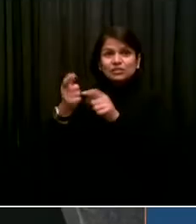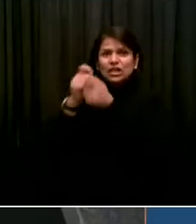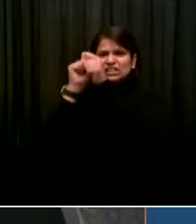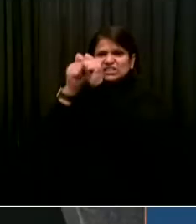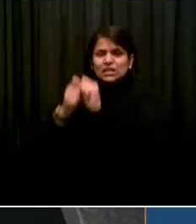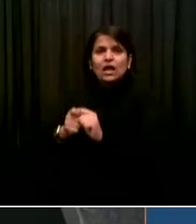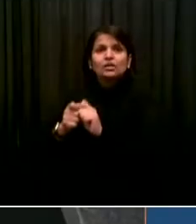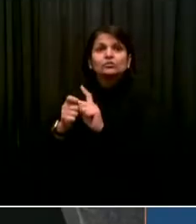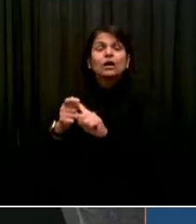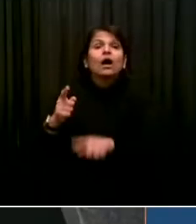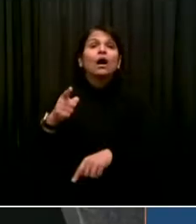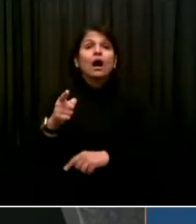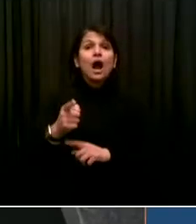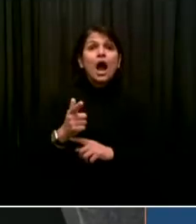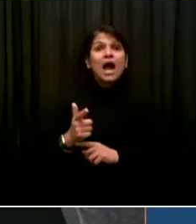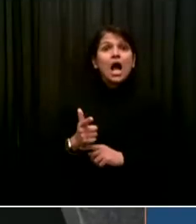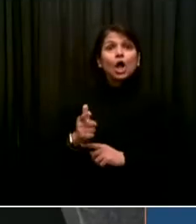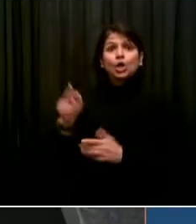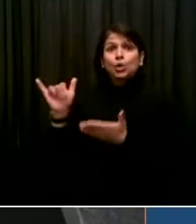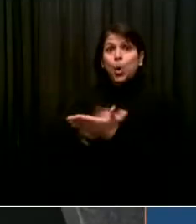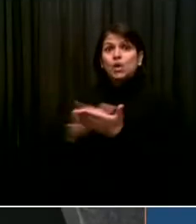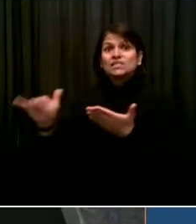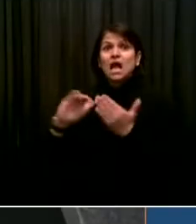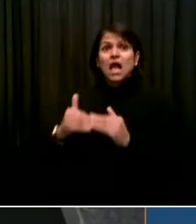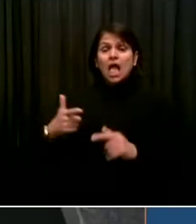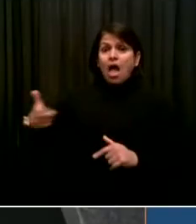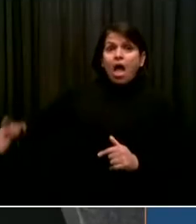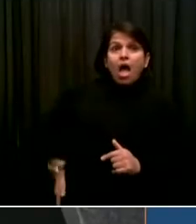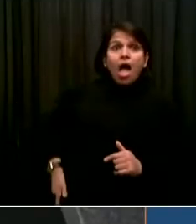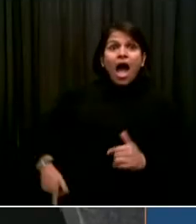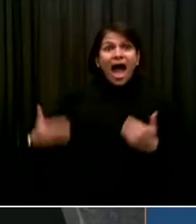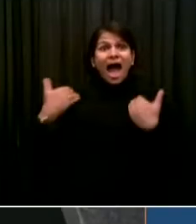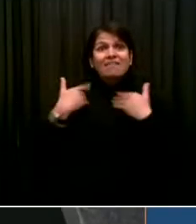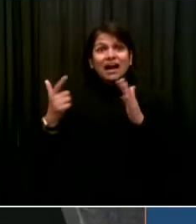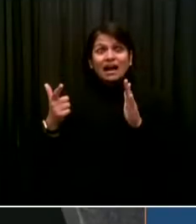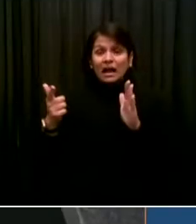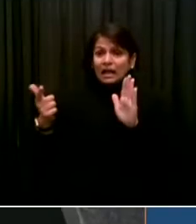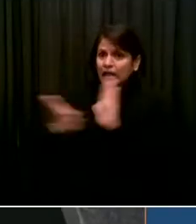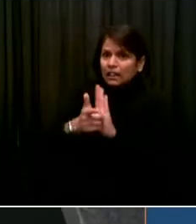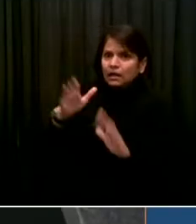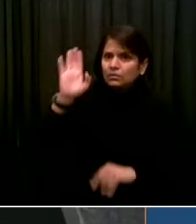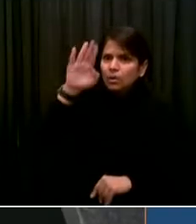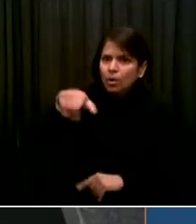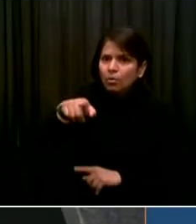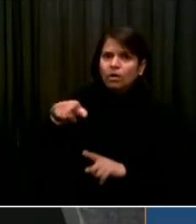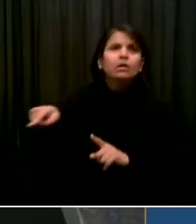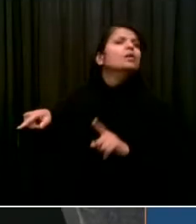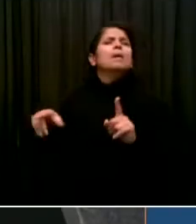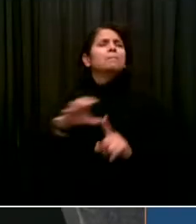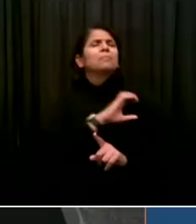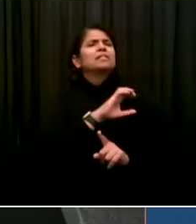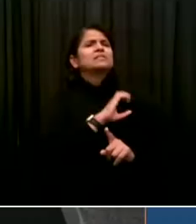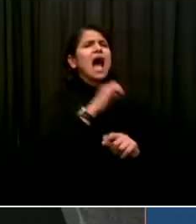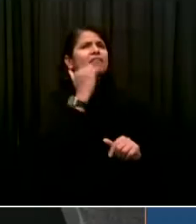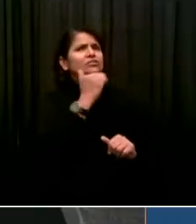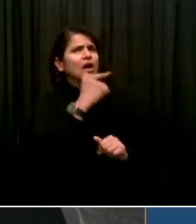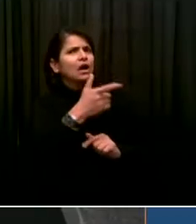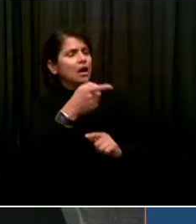MODIFIED GUN. THIS IS ILLEGAL TO CARRY IT IS ILLEGAL TO CARRY A GUN IN OUR CITY YET OUR